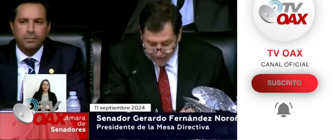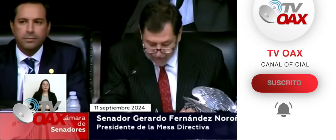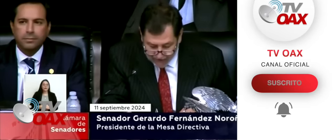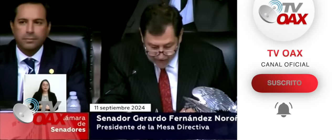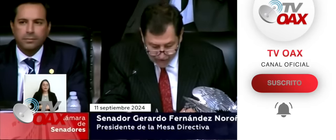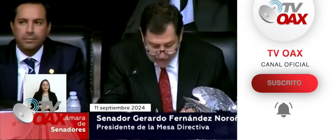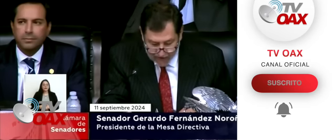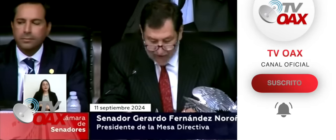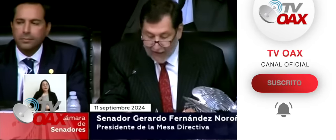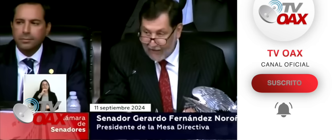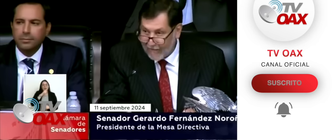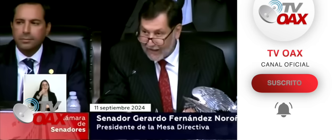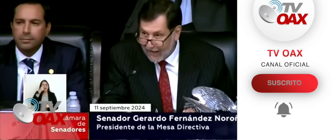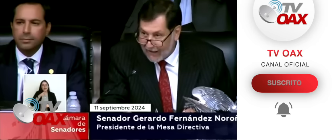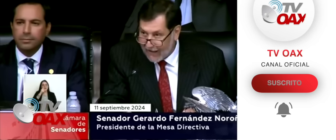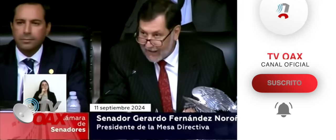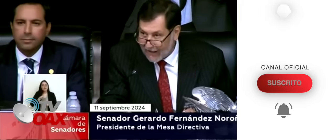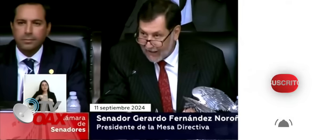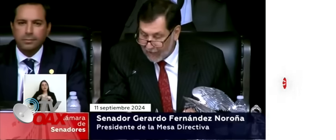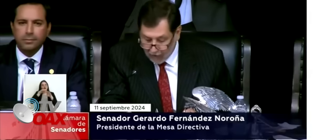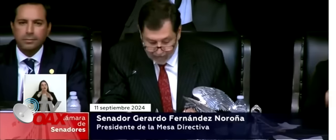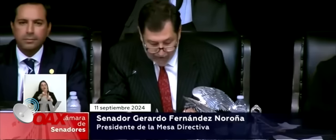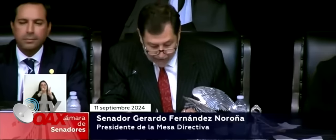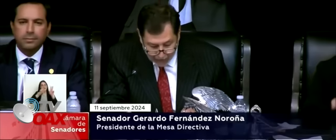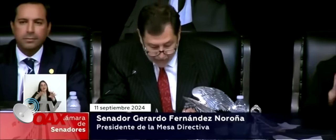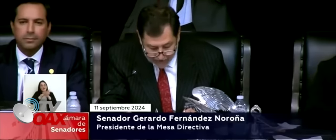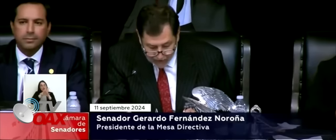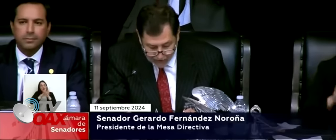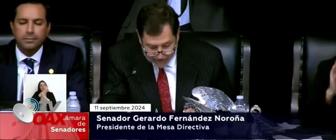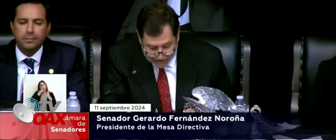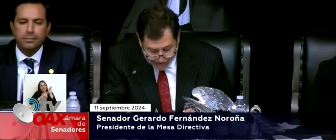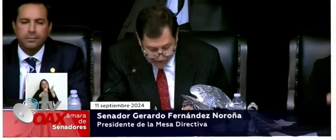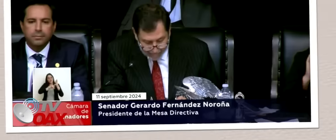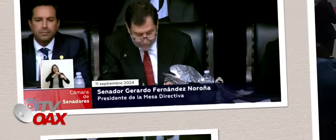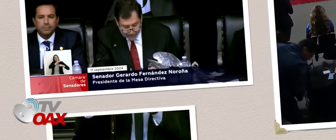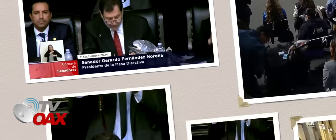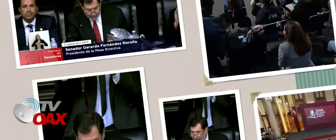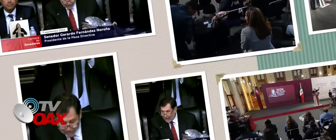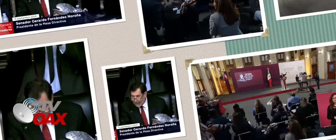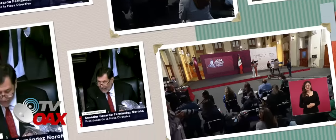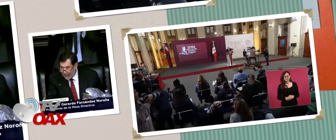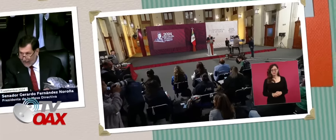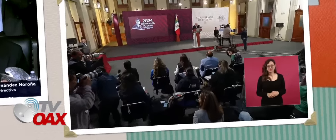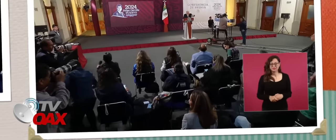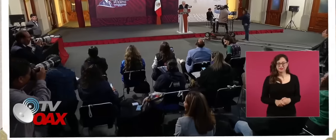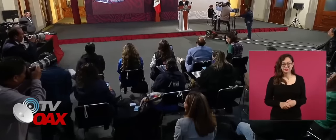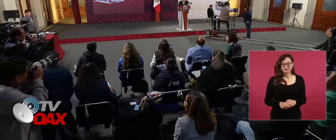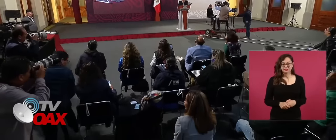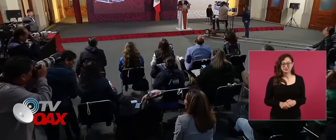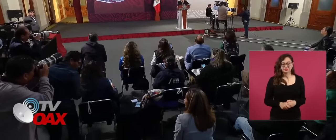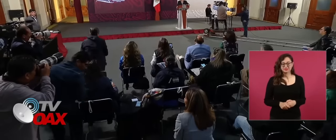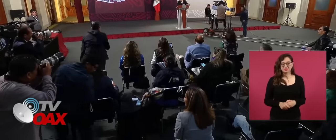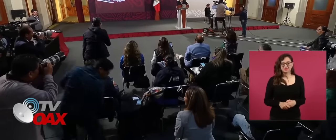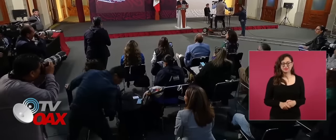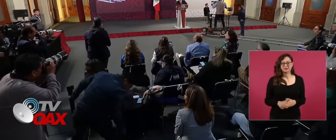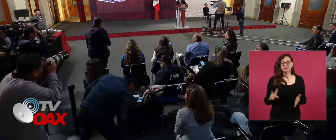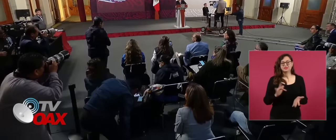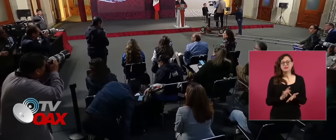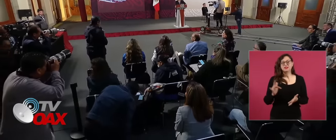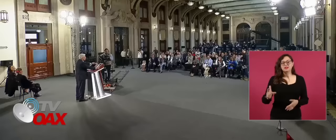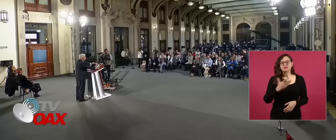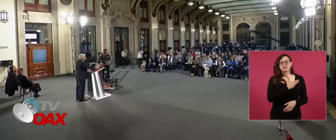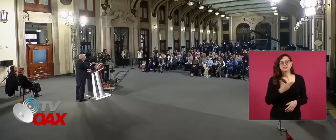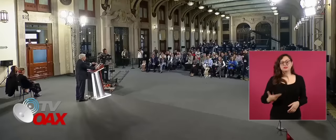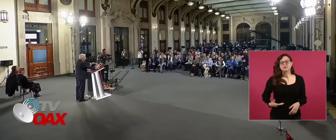Mexicans in matters of reform of the judiciary, thank you, Mr. President, Jessica Cermeño.